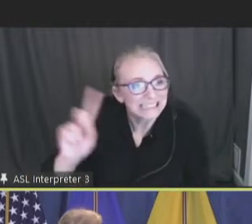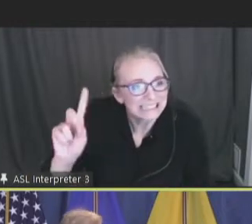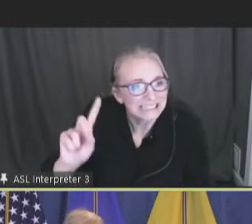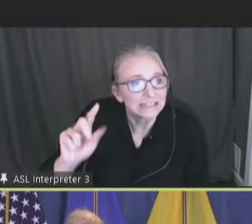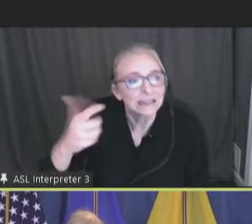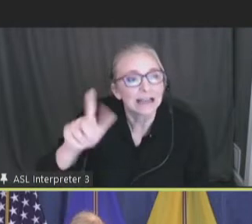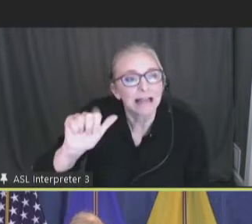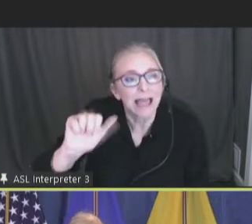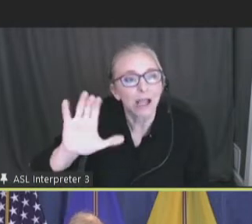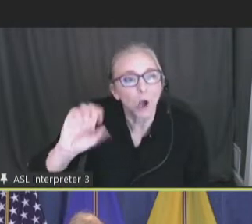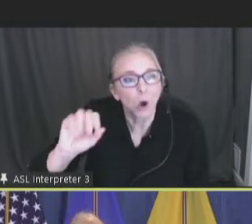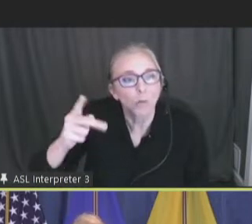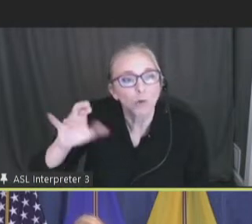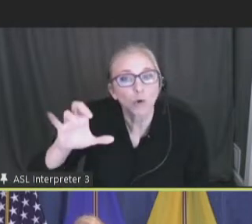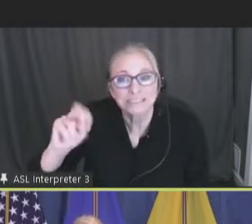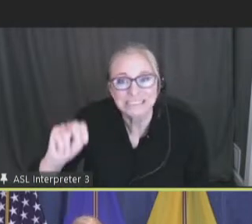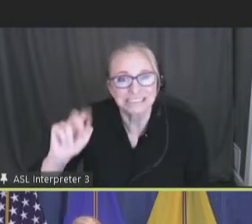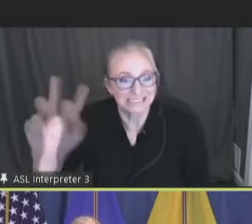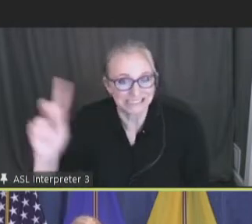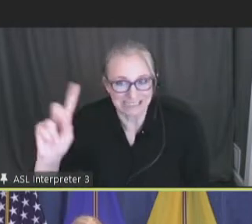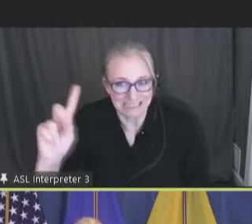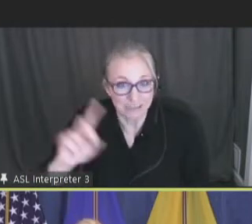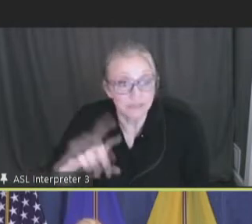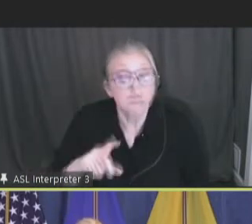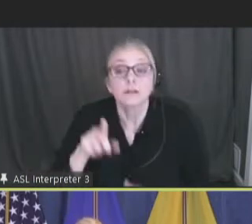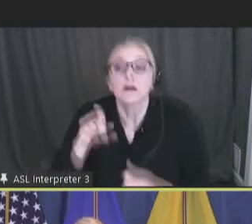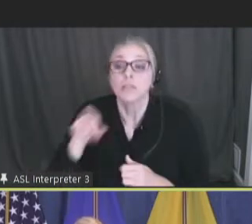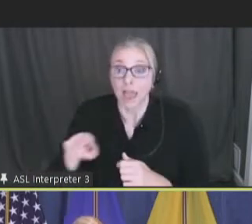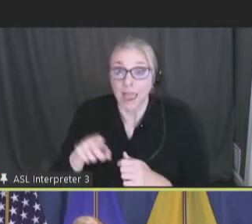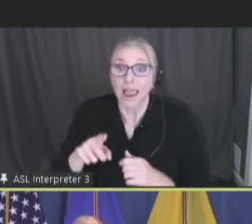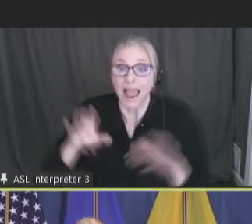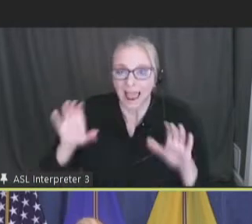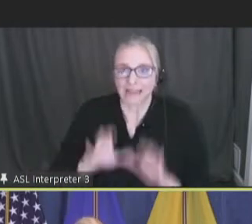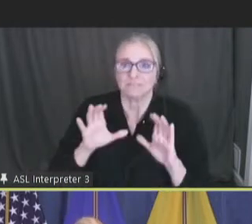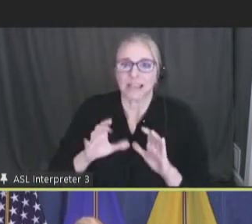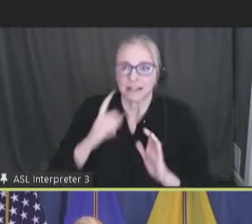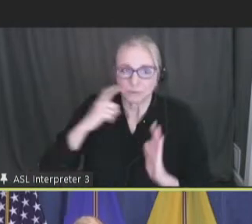when T cells become activated, they recognize T cell receptor,